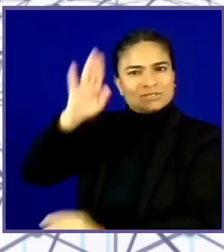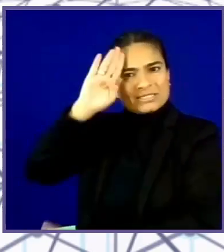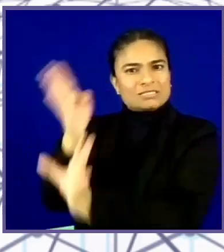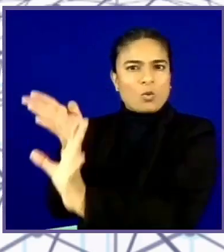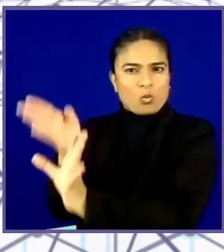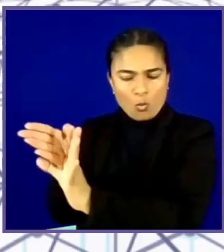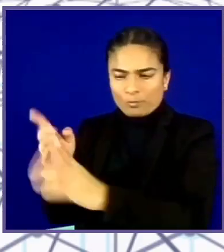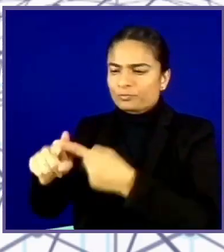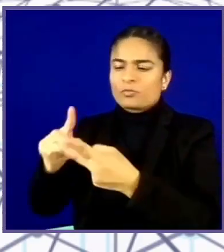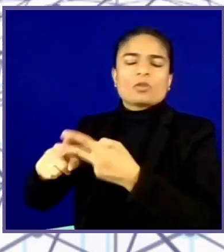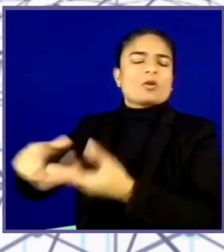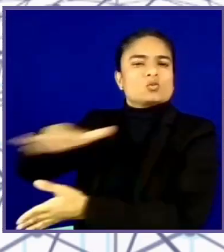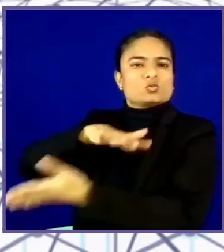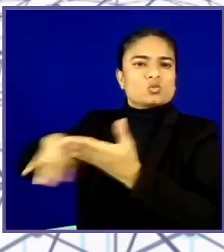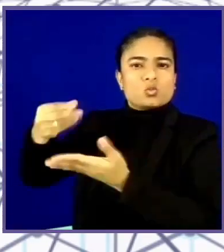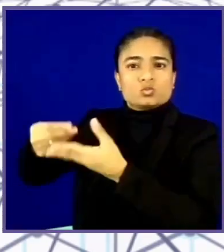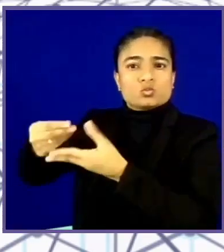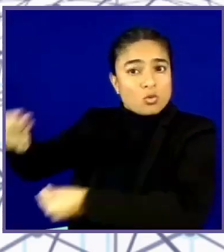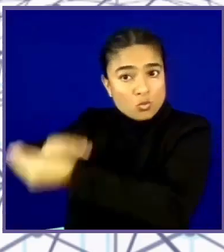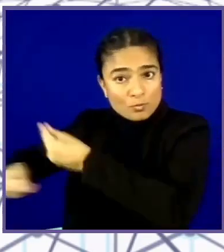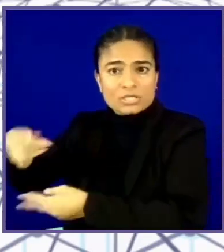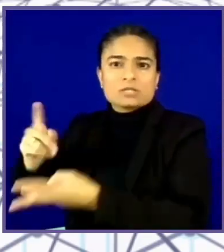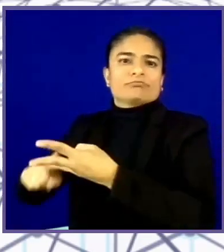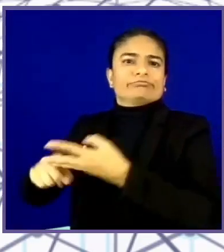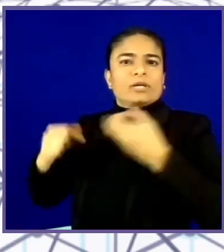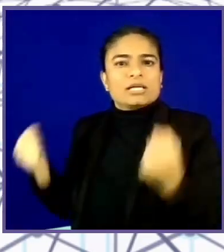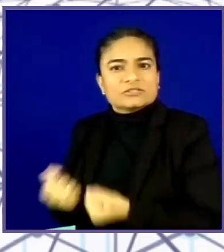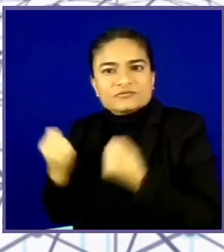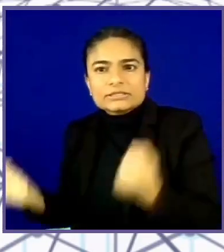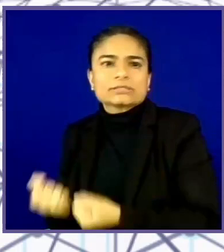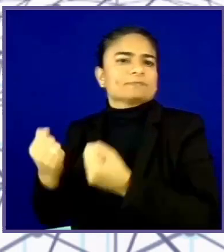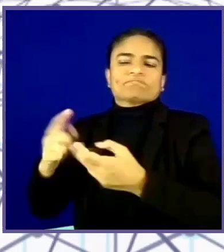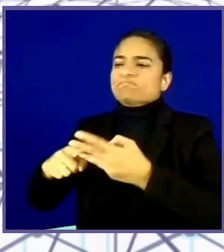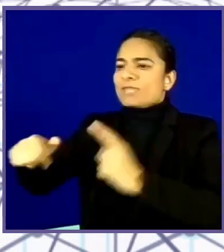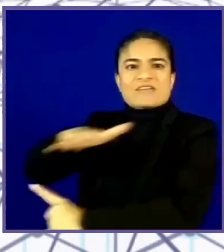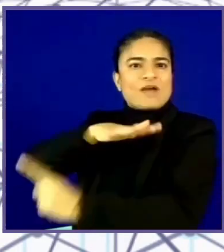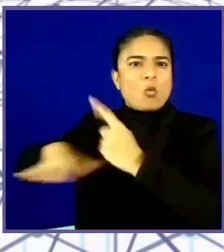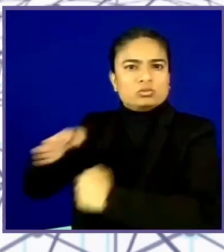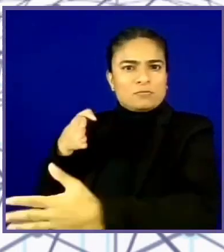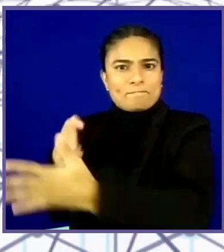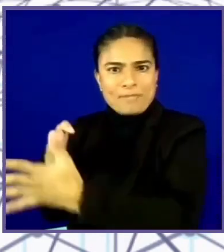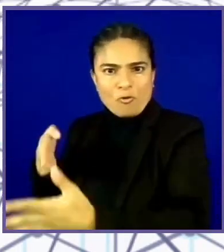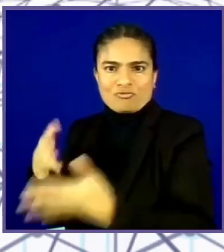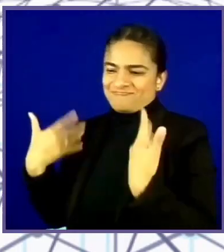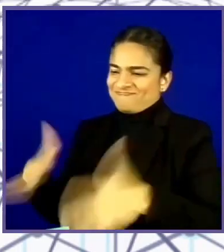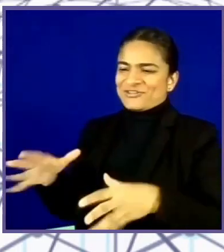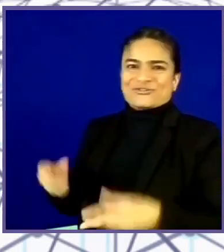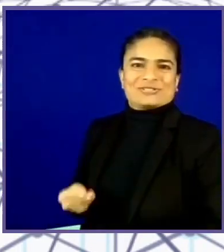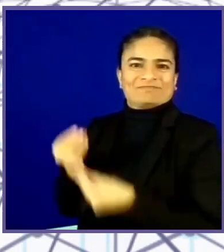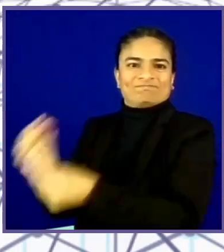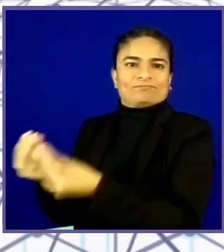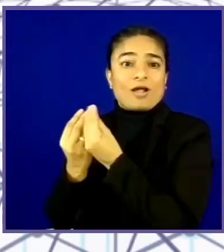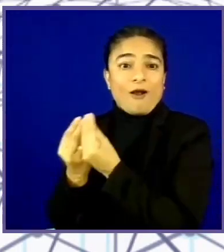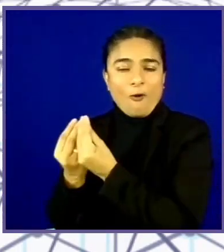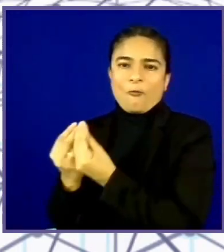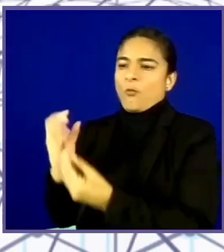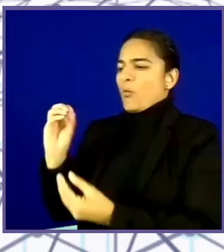Therapy model of Practise Peop person environment, occupation and participant and outcome measures